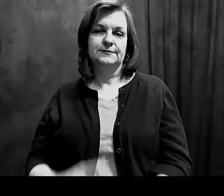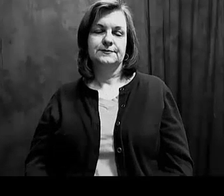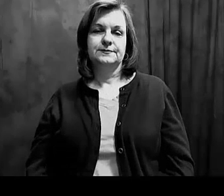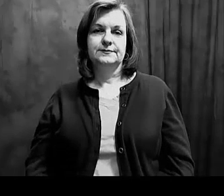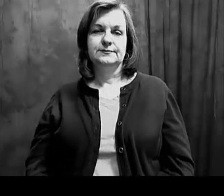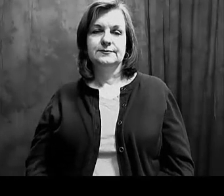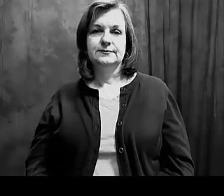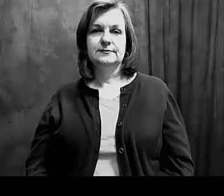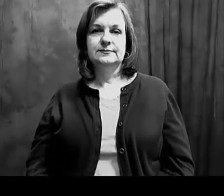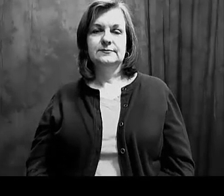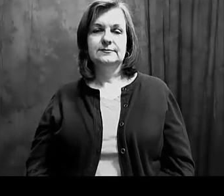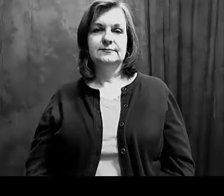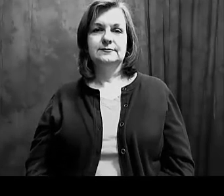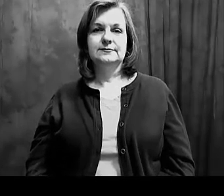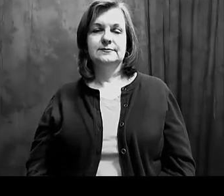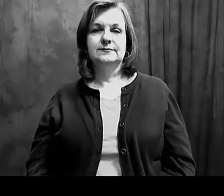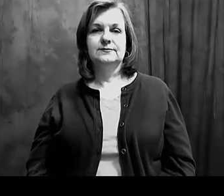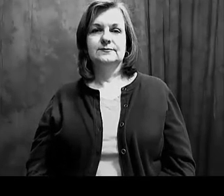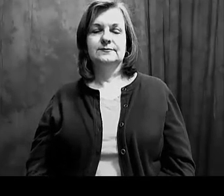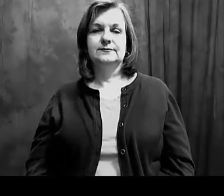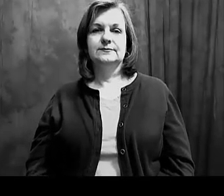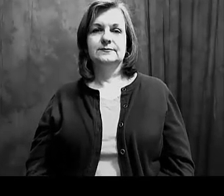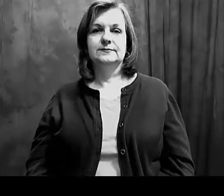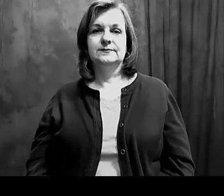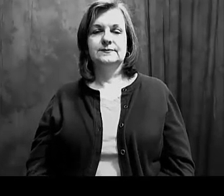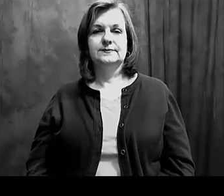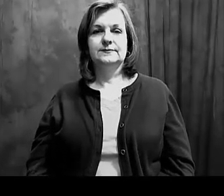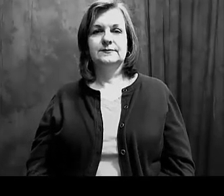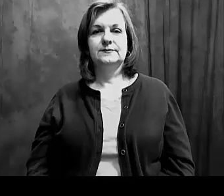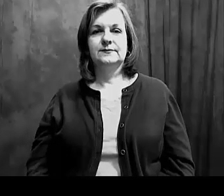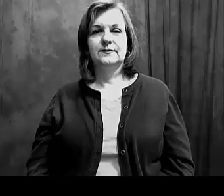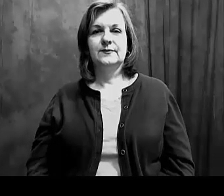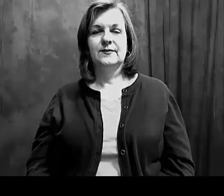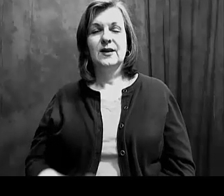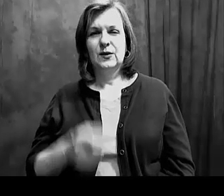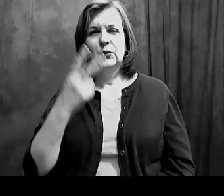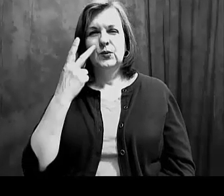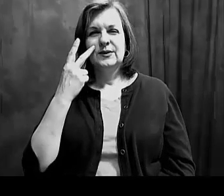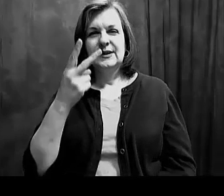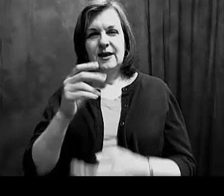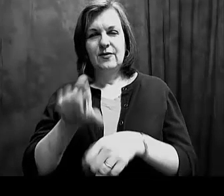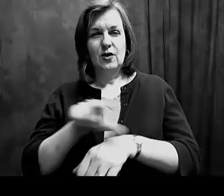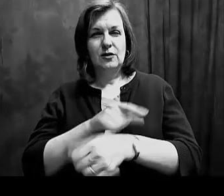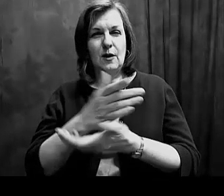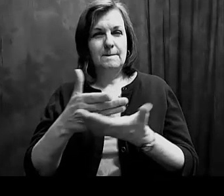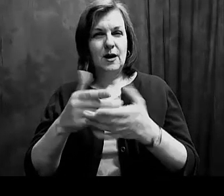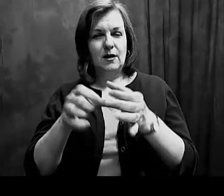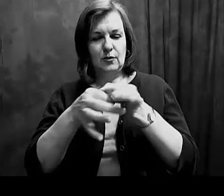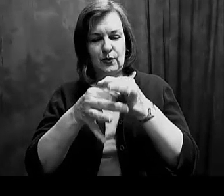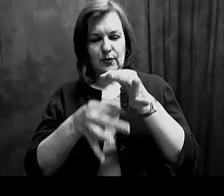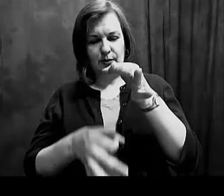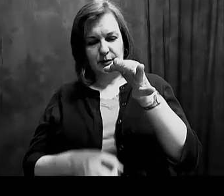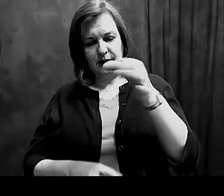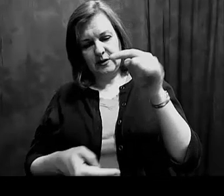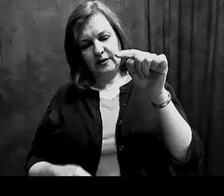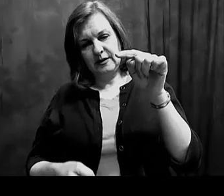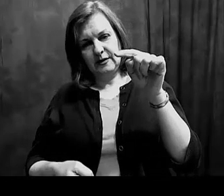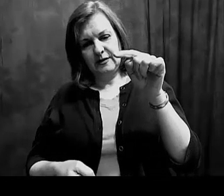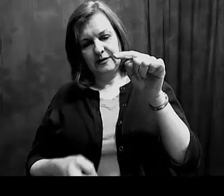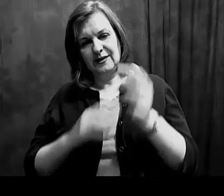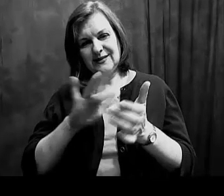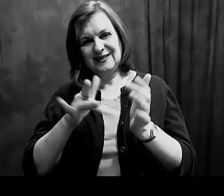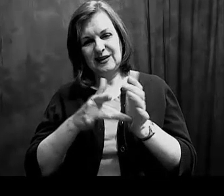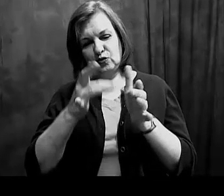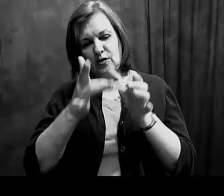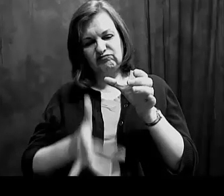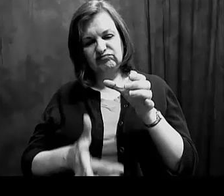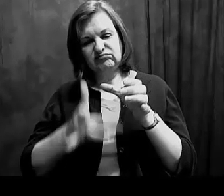and the idea is you see that in the long part of the bone you see the central cavity